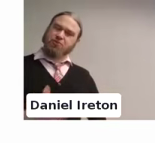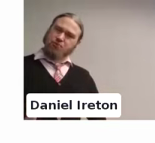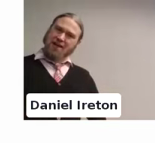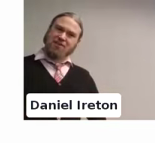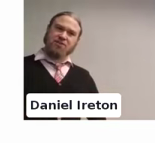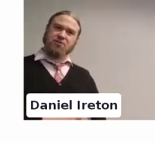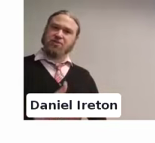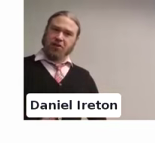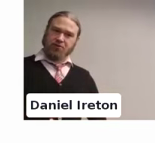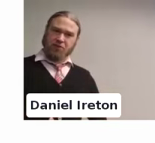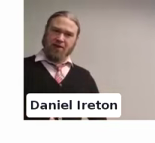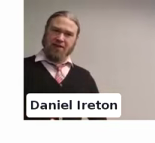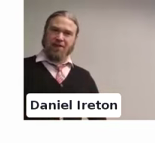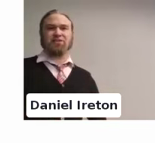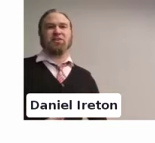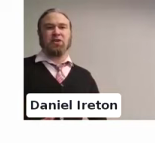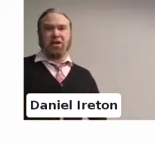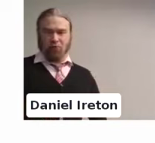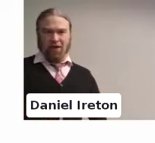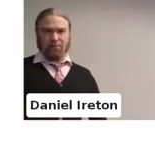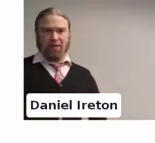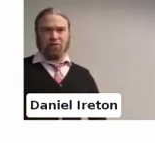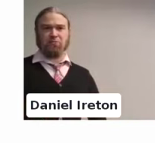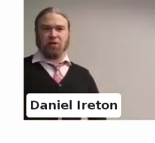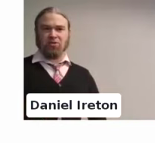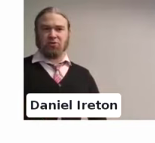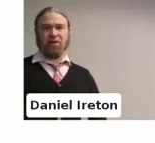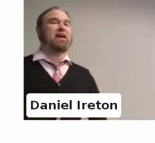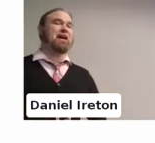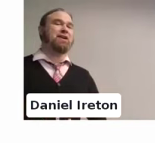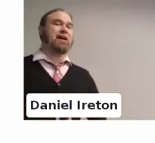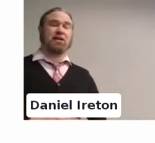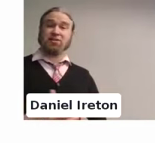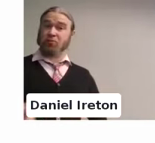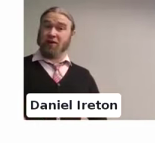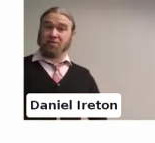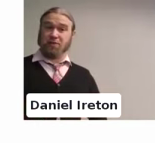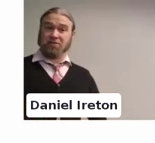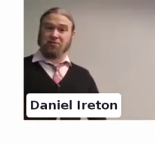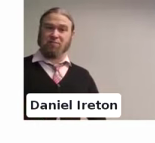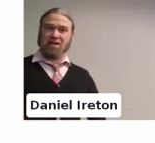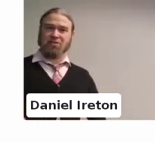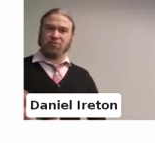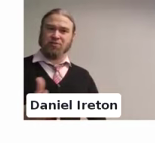But, we, I was able to get some of my colleague that is teach these sections we were able to use this as one of the engagement events.